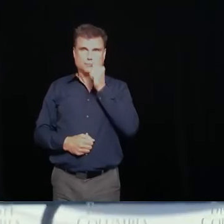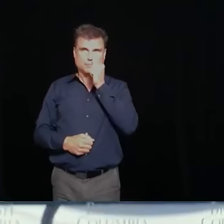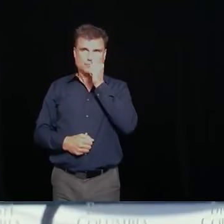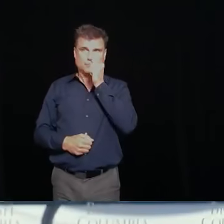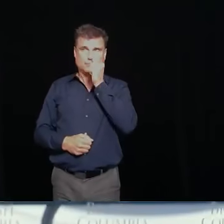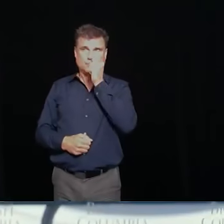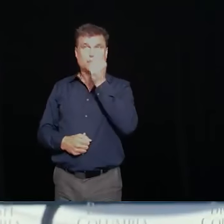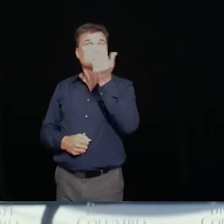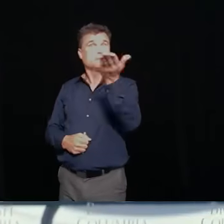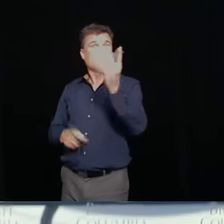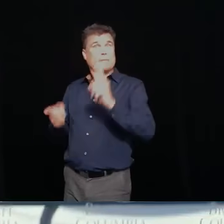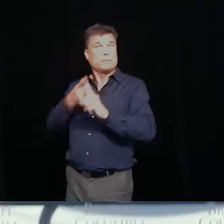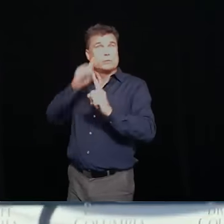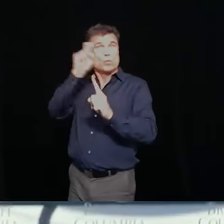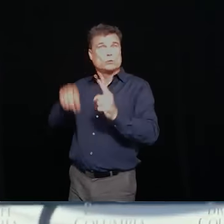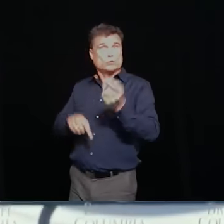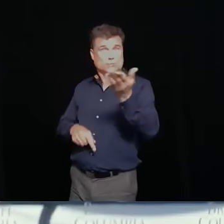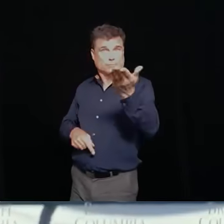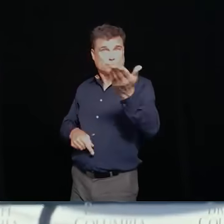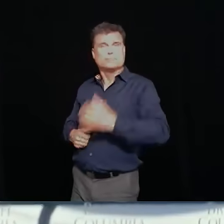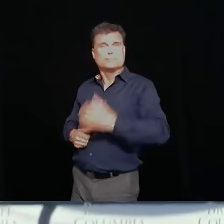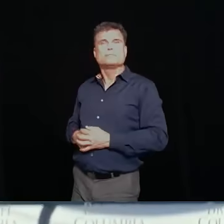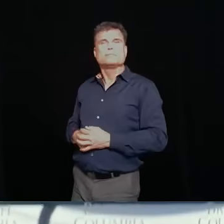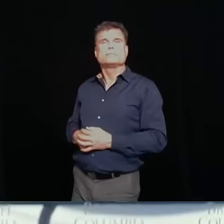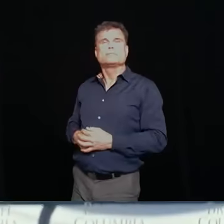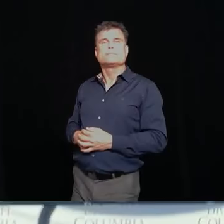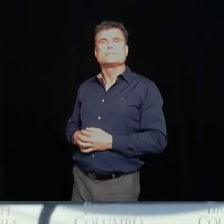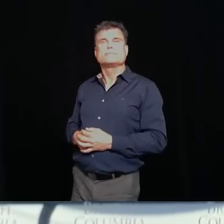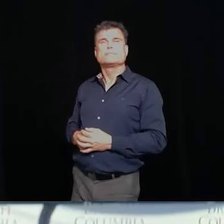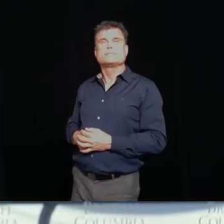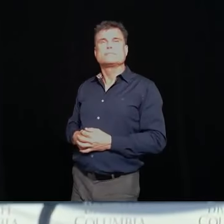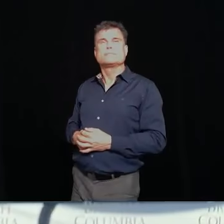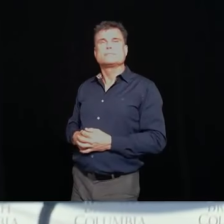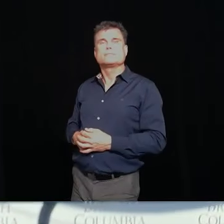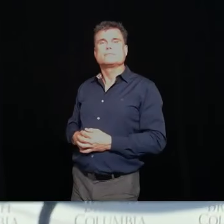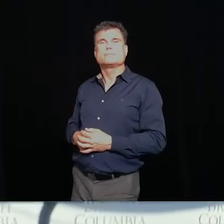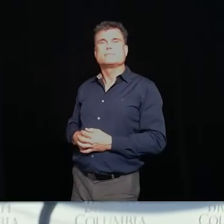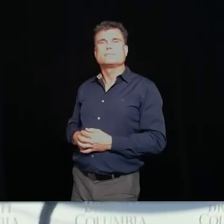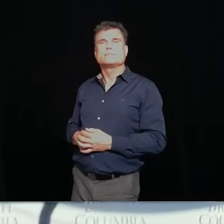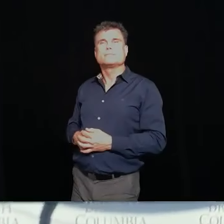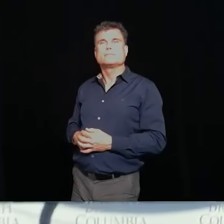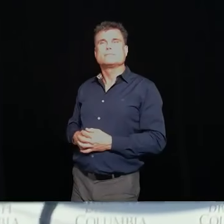I will give you our regular weekly update on the surgical renewal account which brings us a